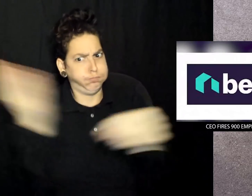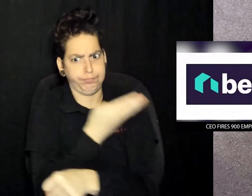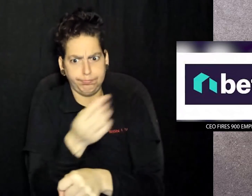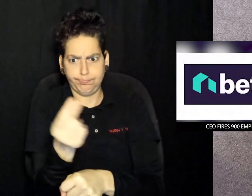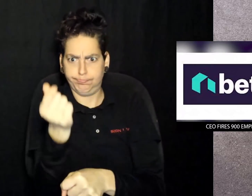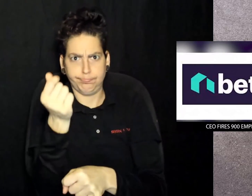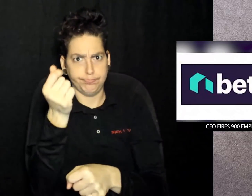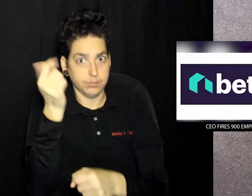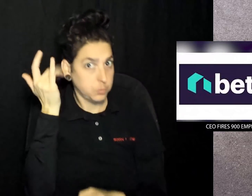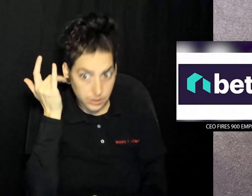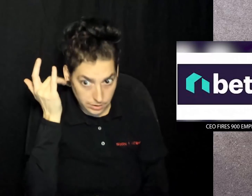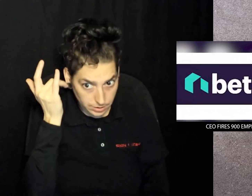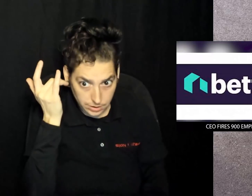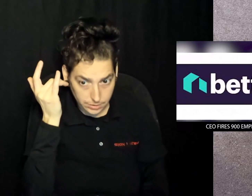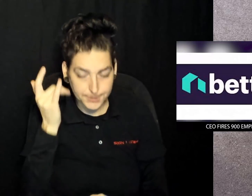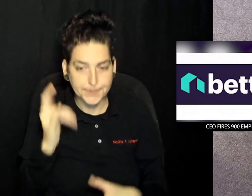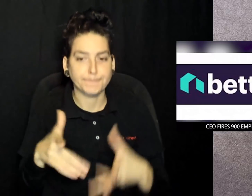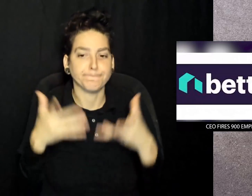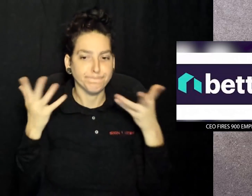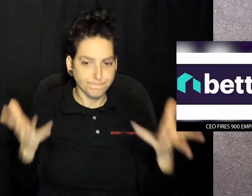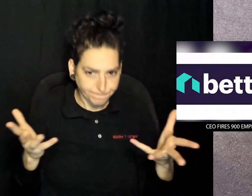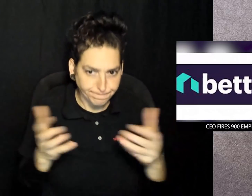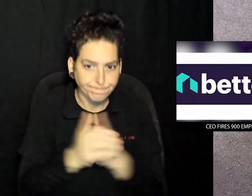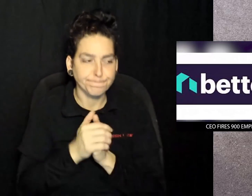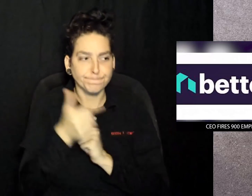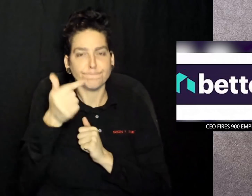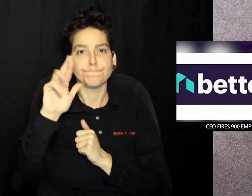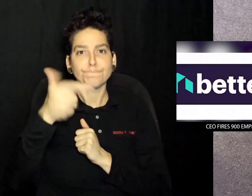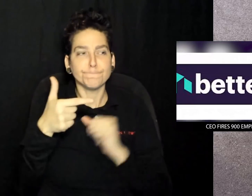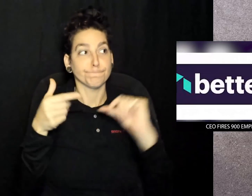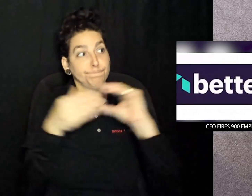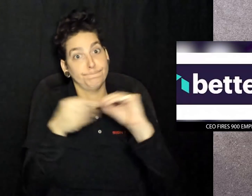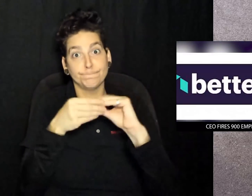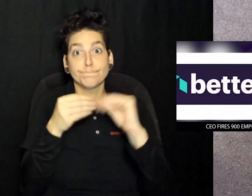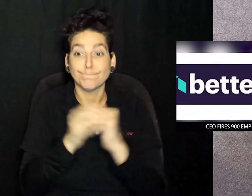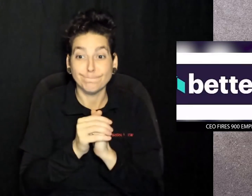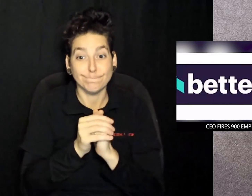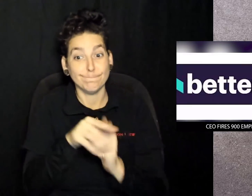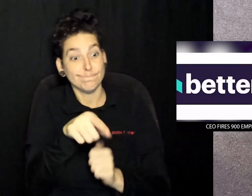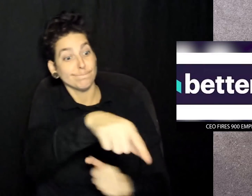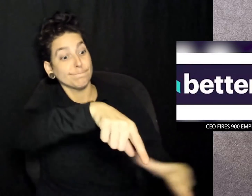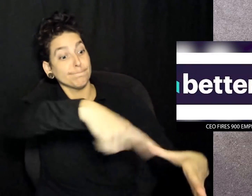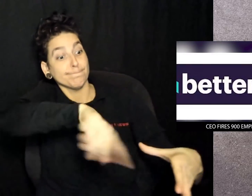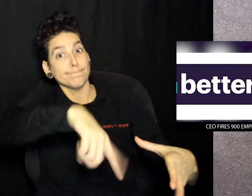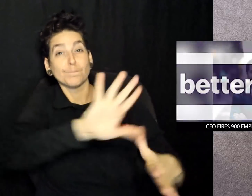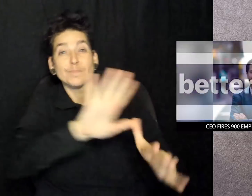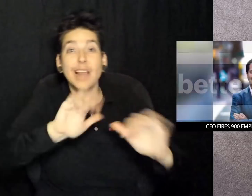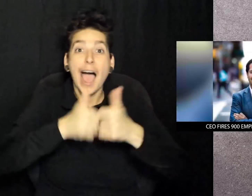group that is being laid off and your employment here is terminated effective immediately